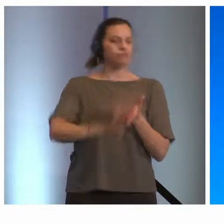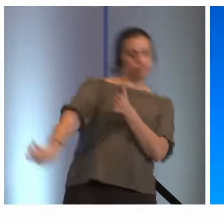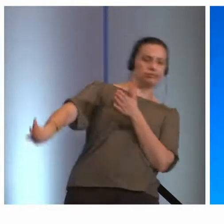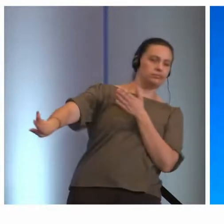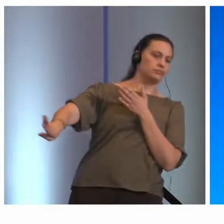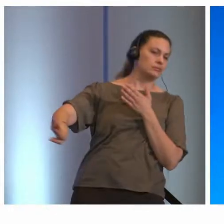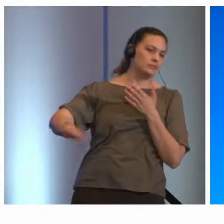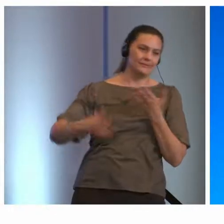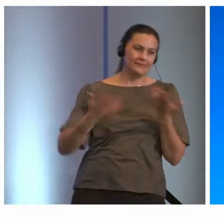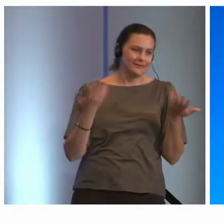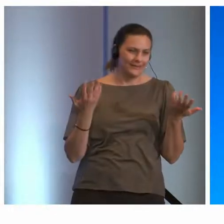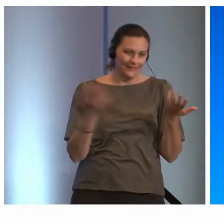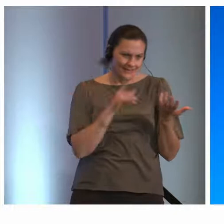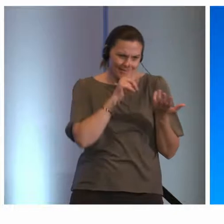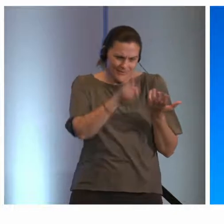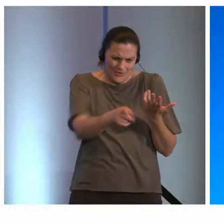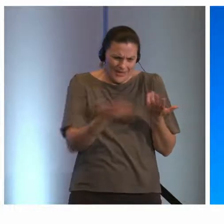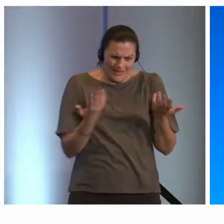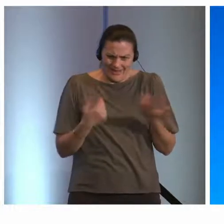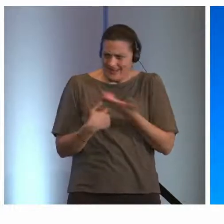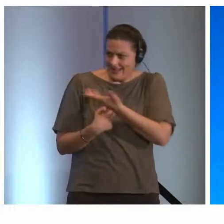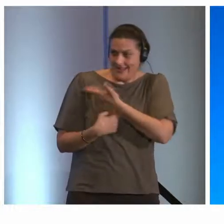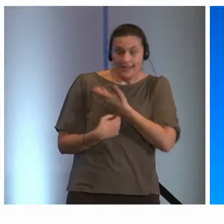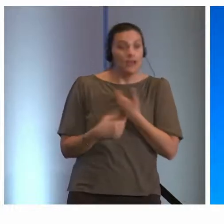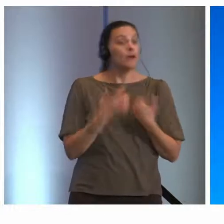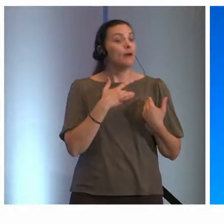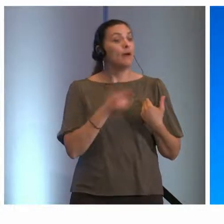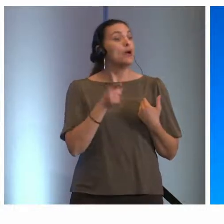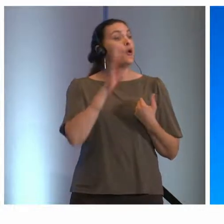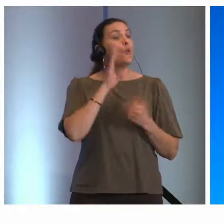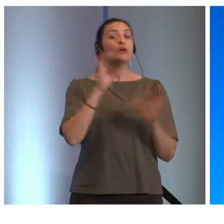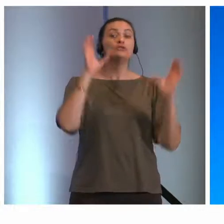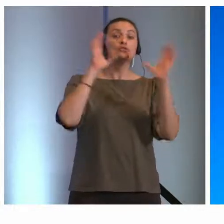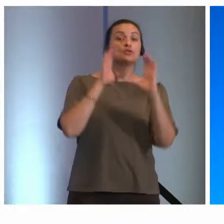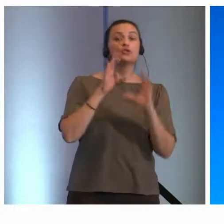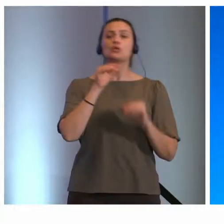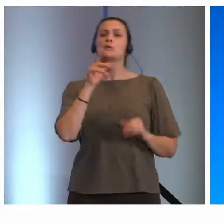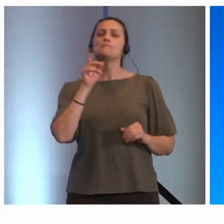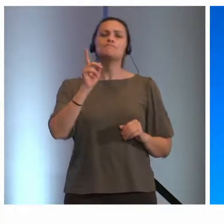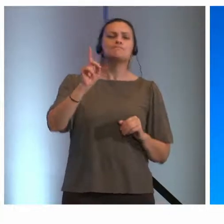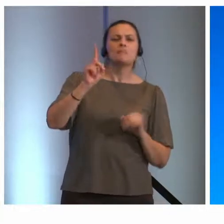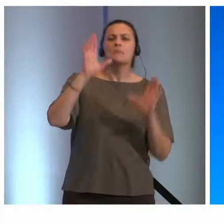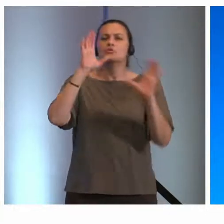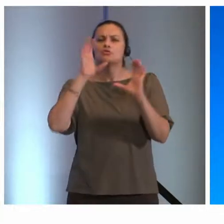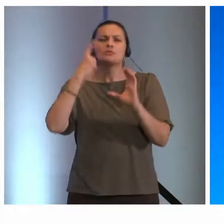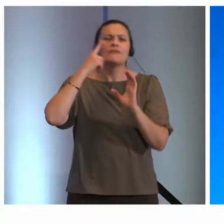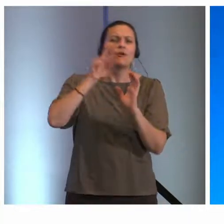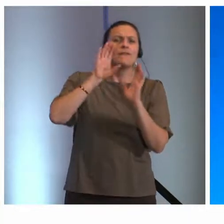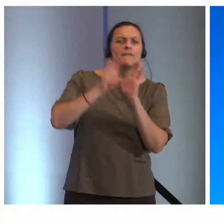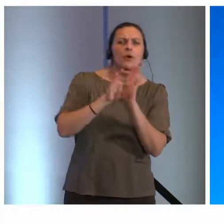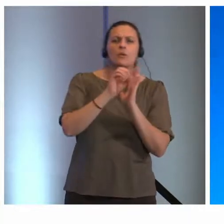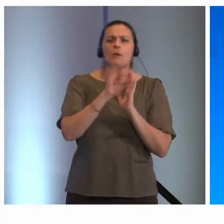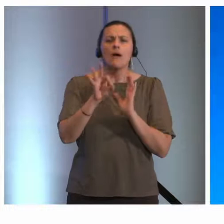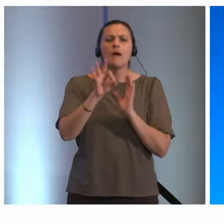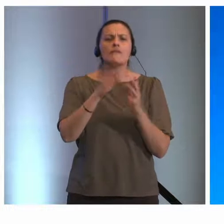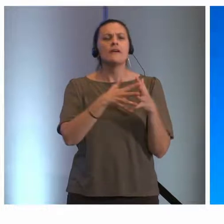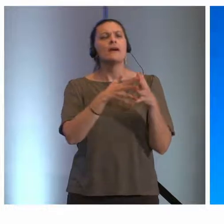little tiny bit, we are completely out of the equation,